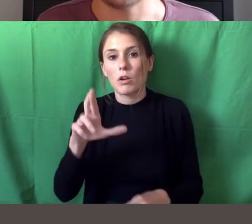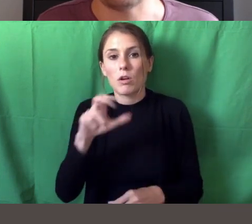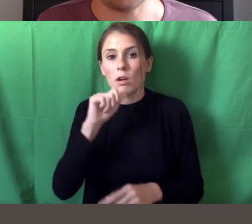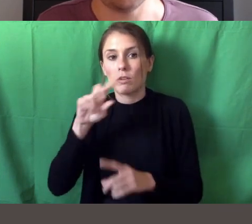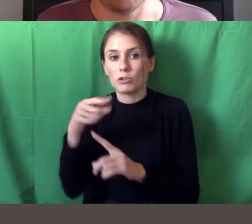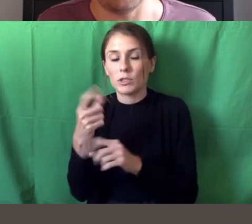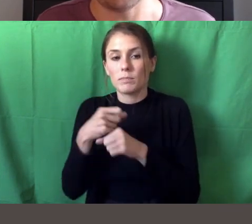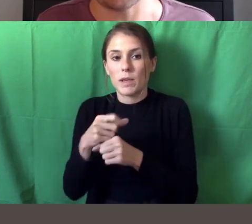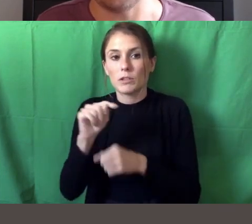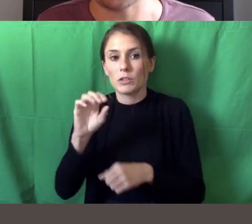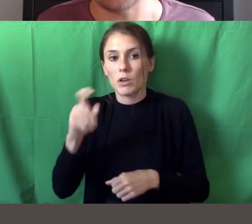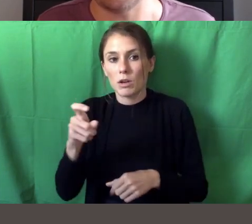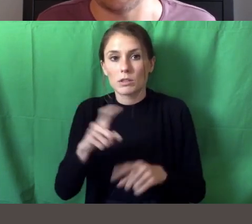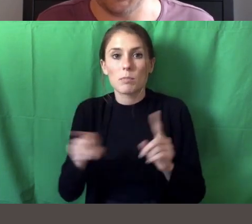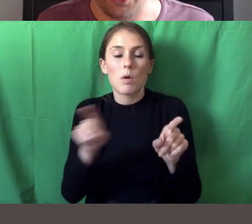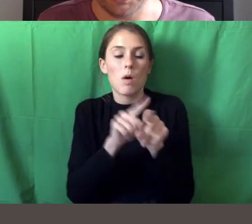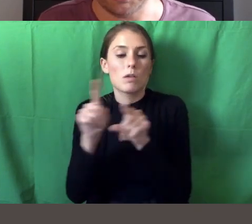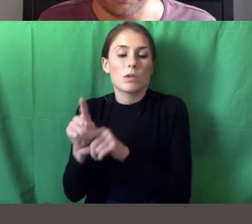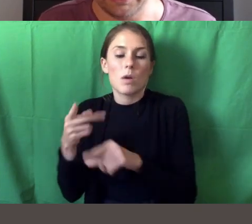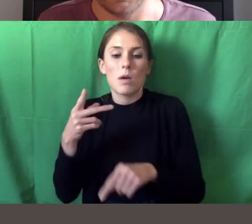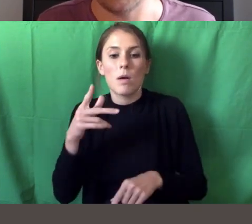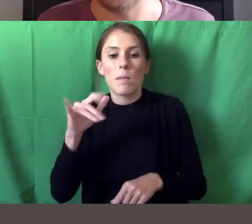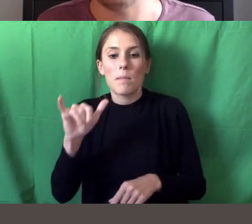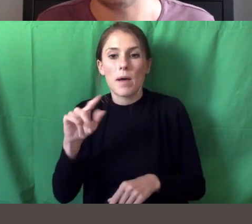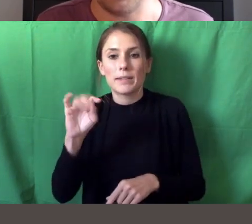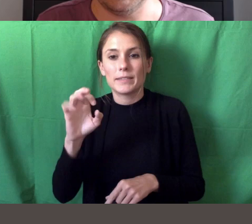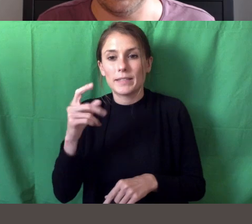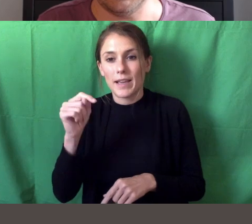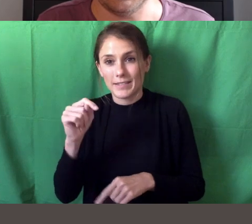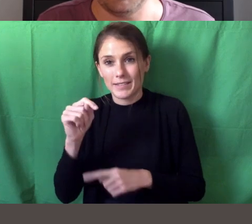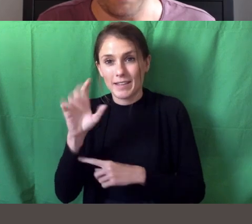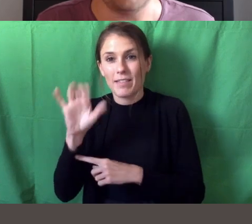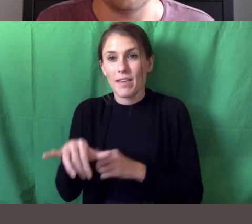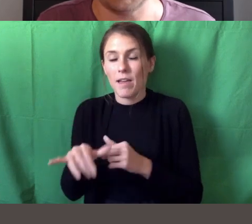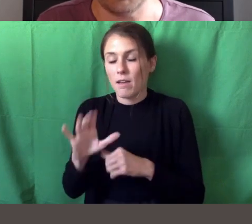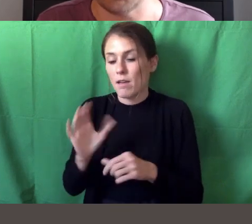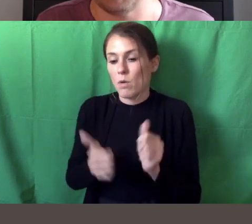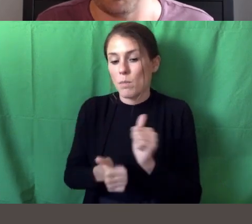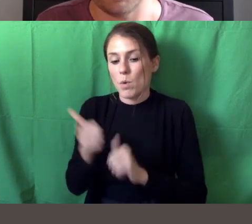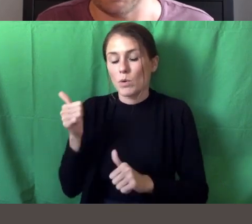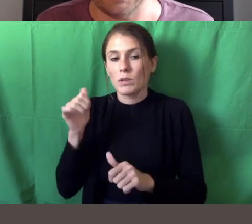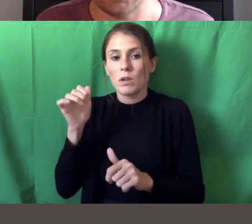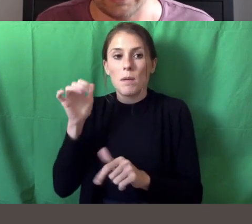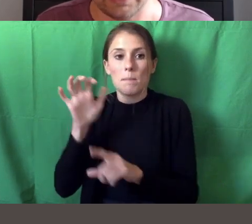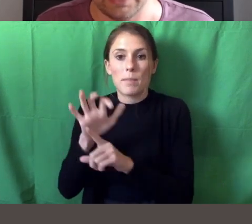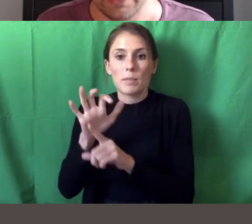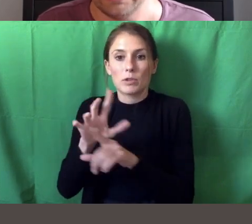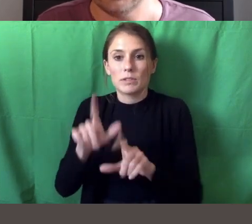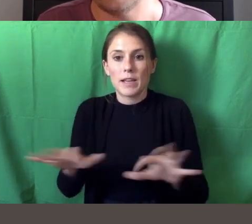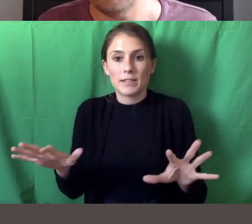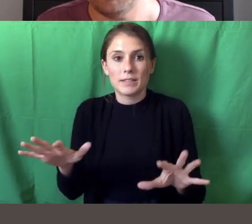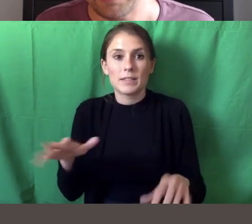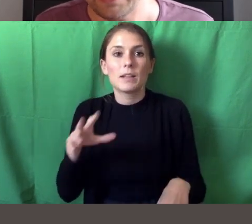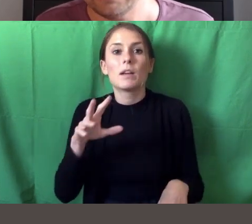name. Holger, but Holger not only created tox, he created PyTest, Python's most popular